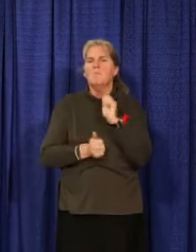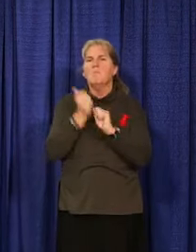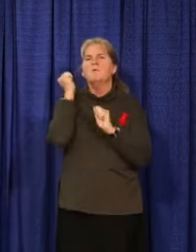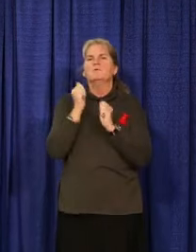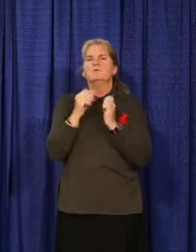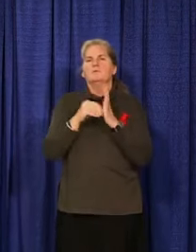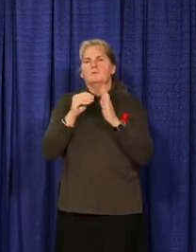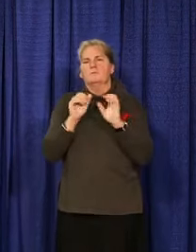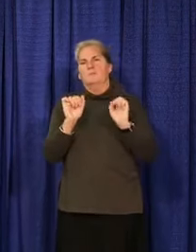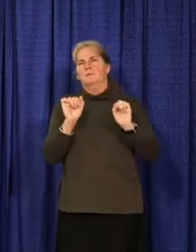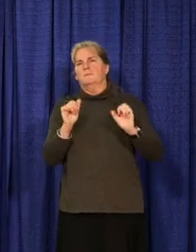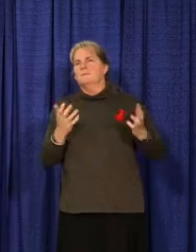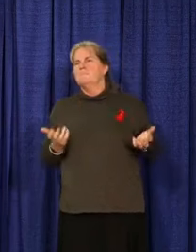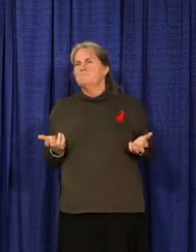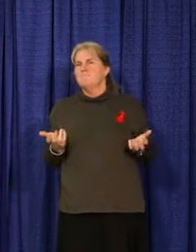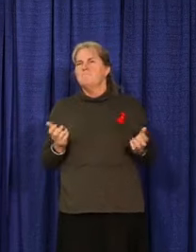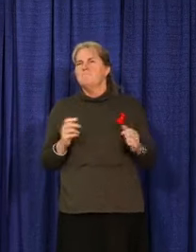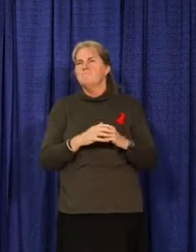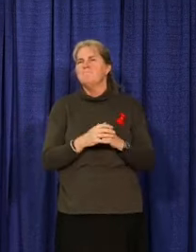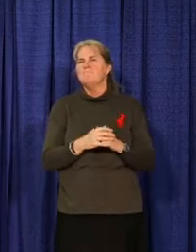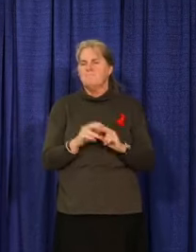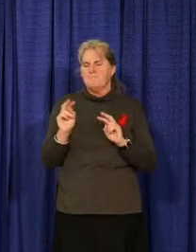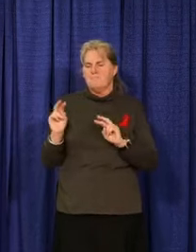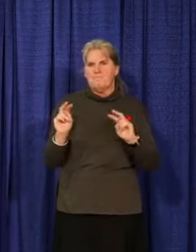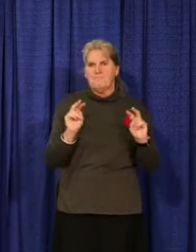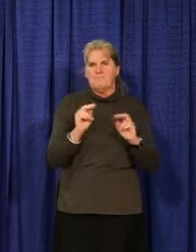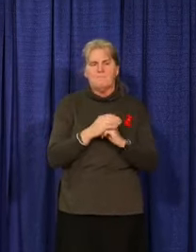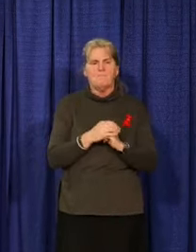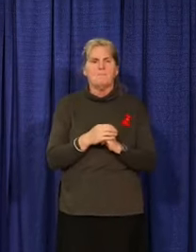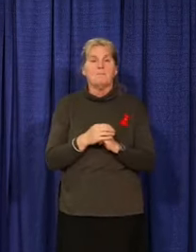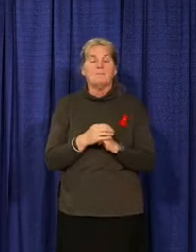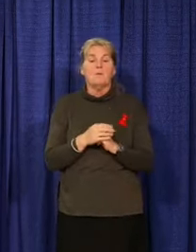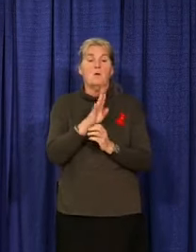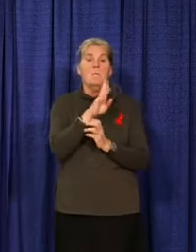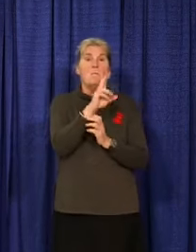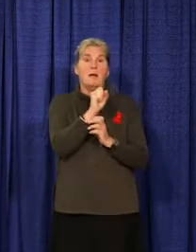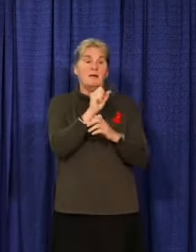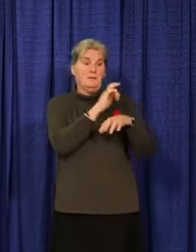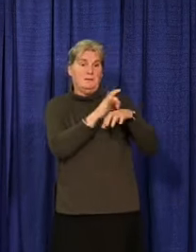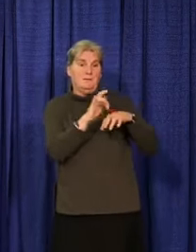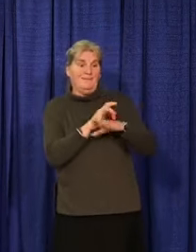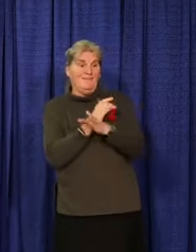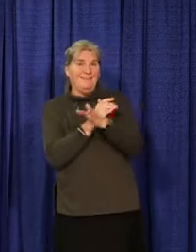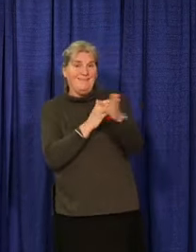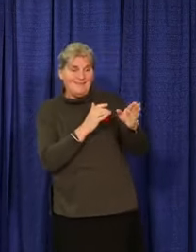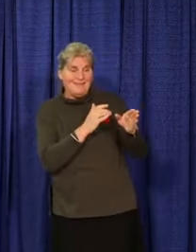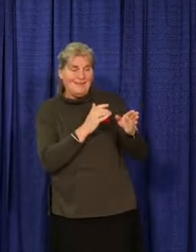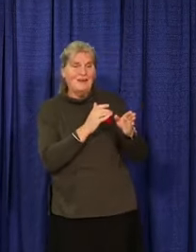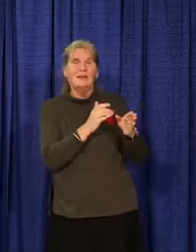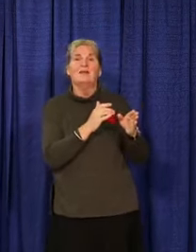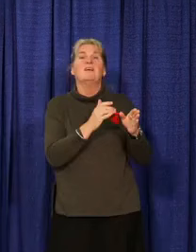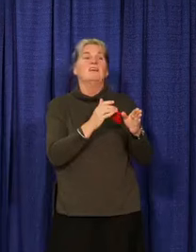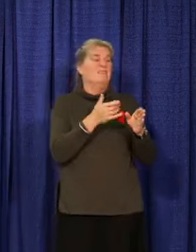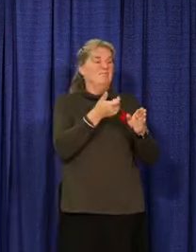students as possible. To allow for room on buses for students without other means of